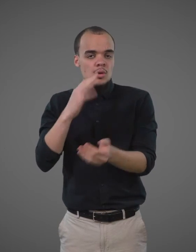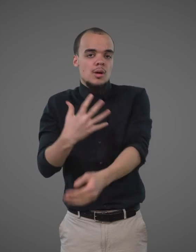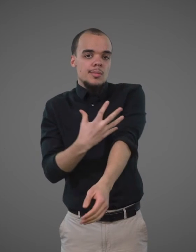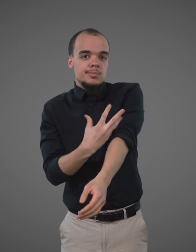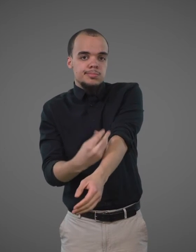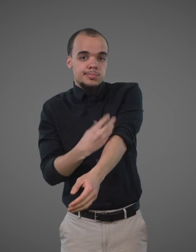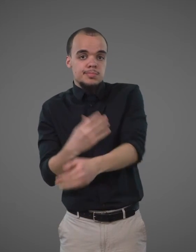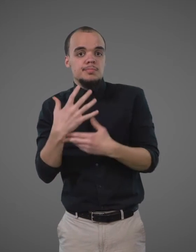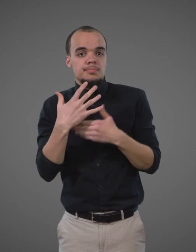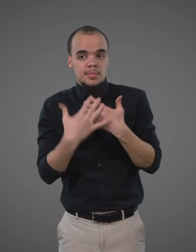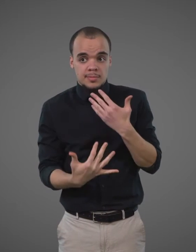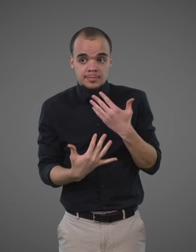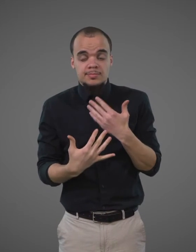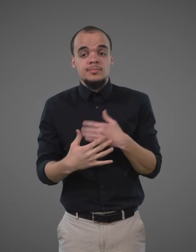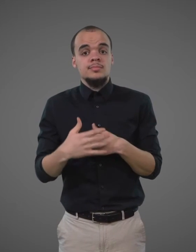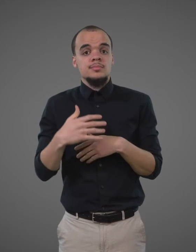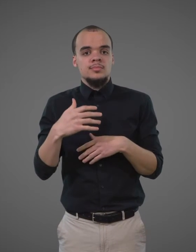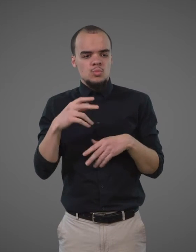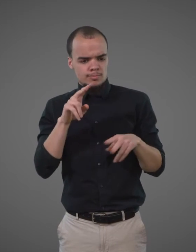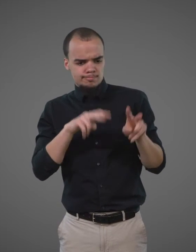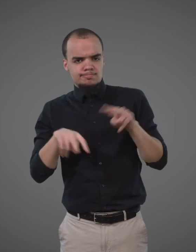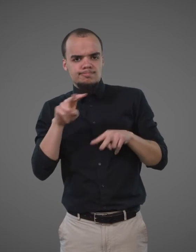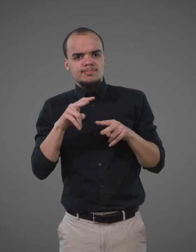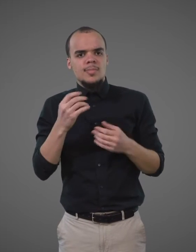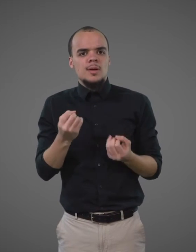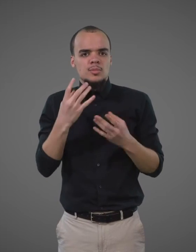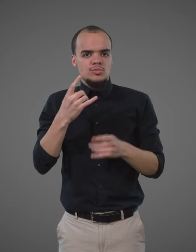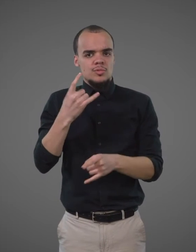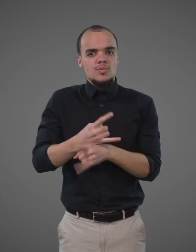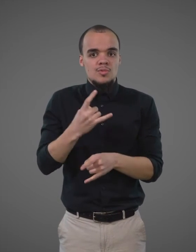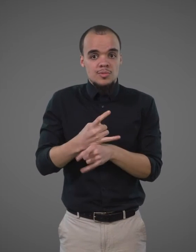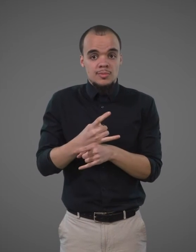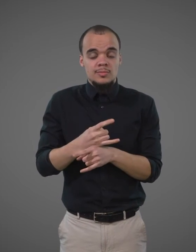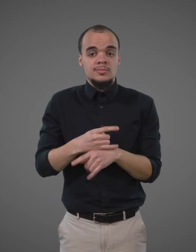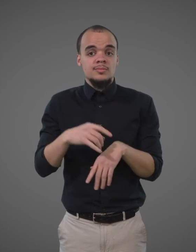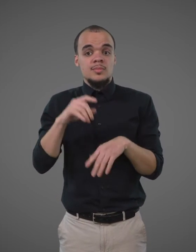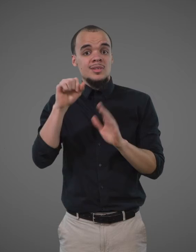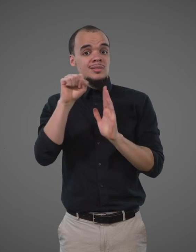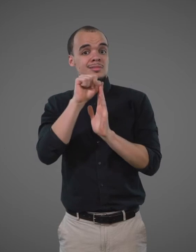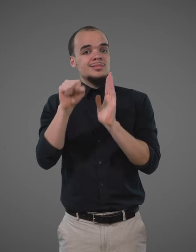and sometimes you will have a blood test to see how much alcohol you had.